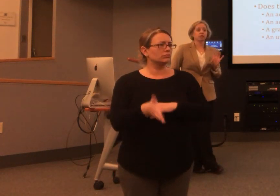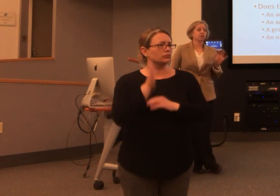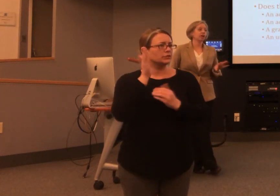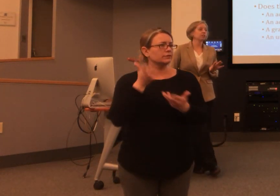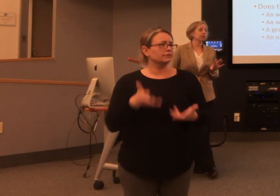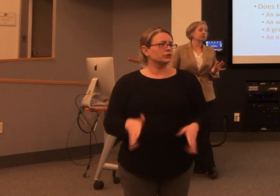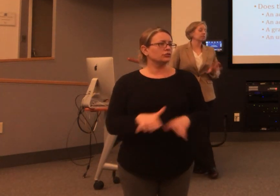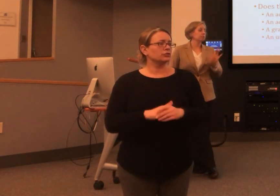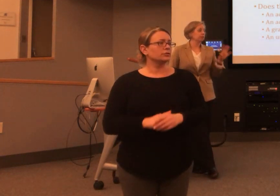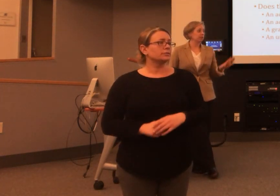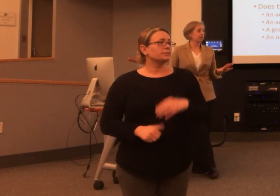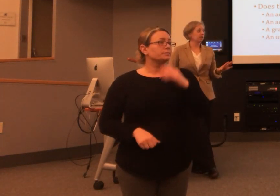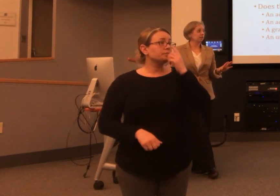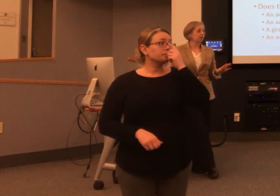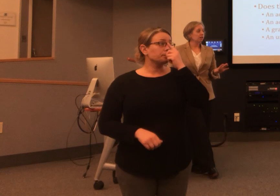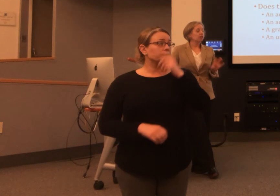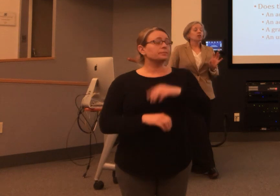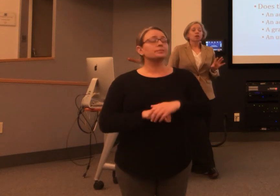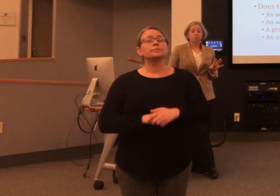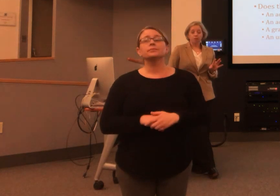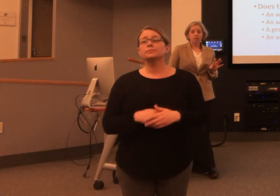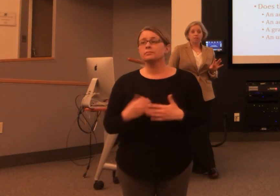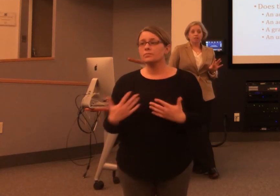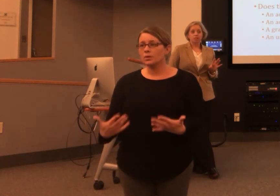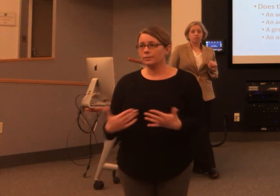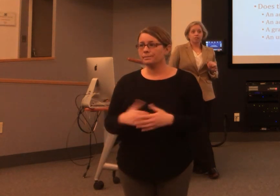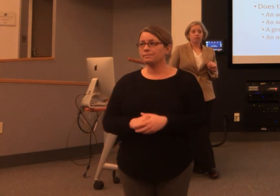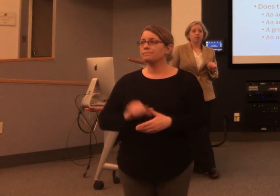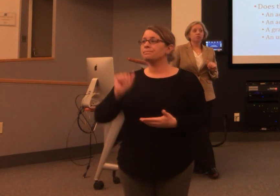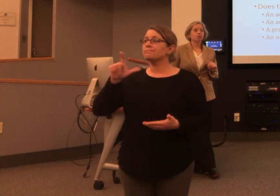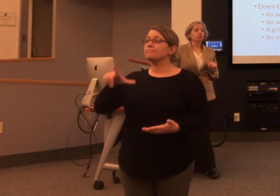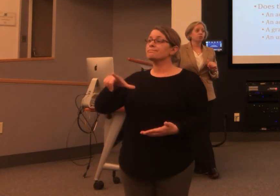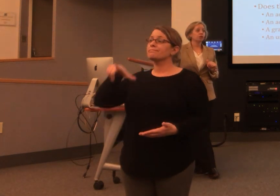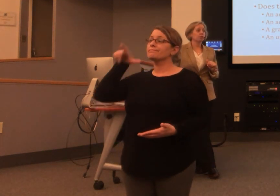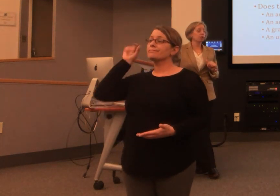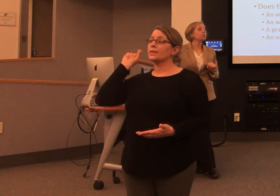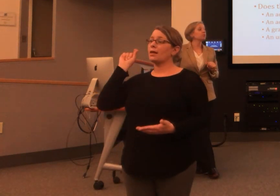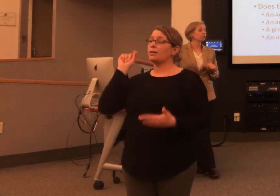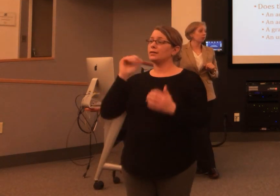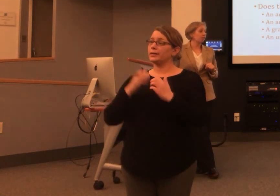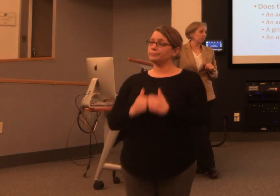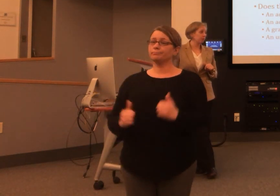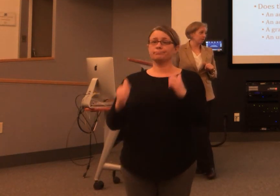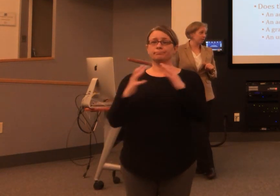because Gallaudet is beginning a process of coming up with its own IP policy.